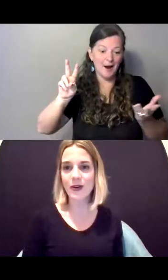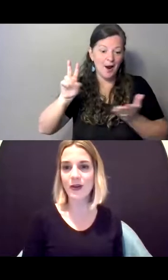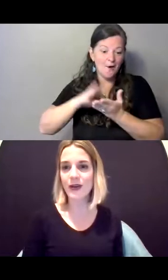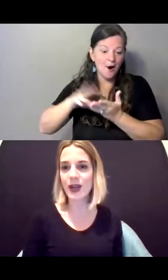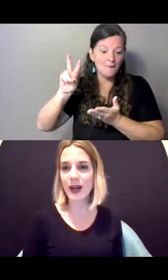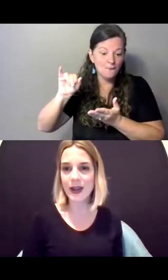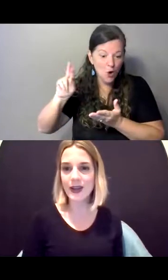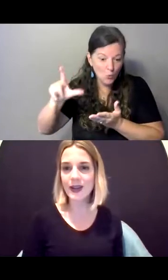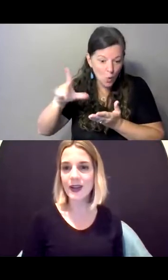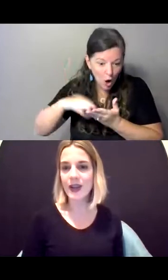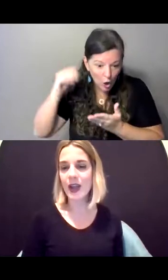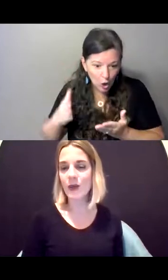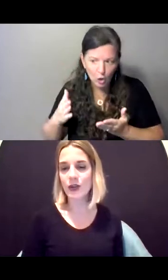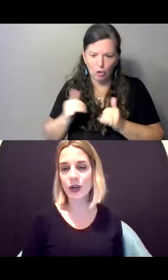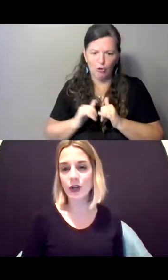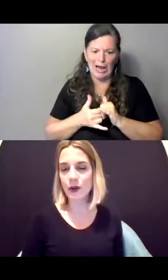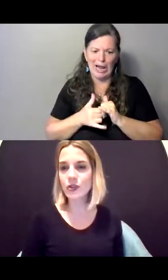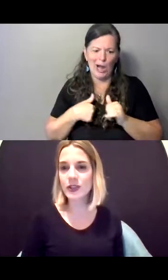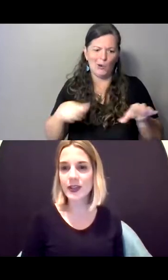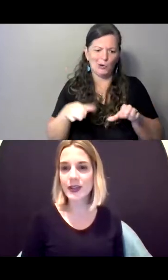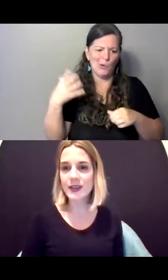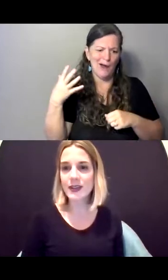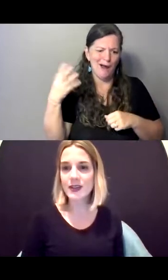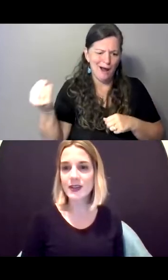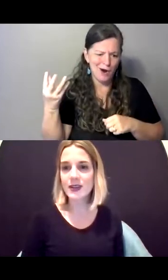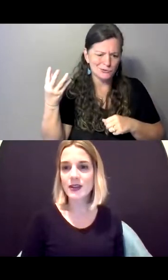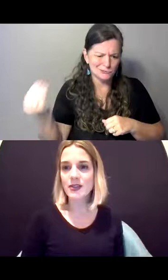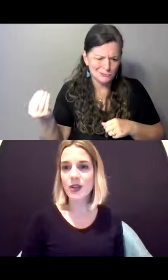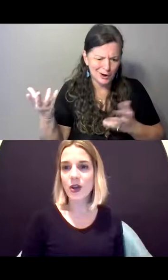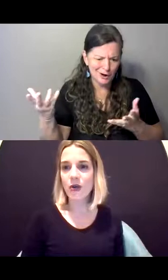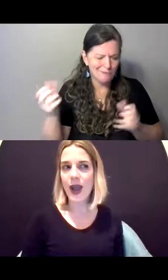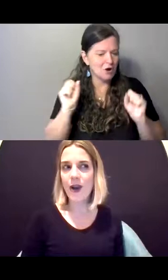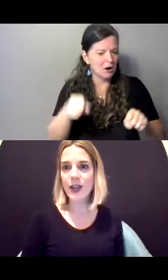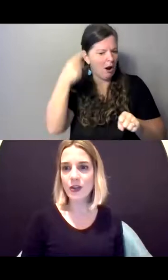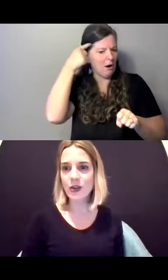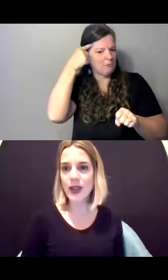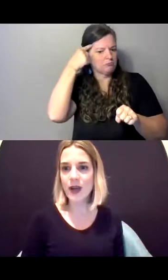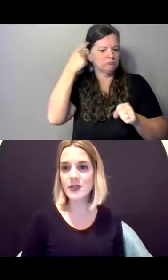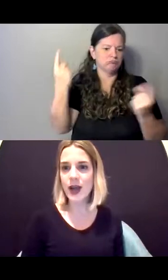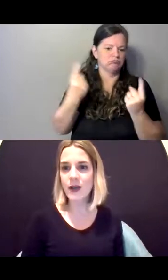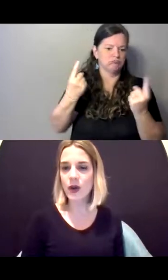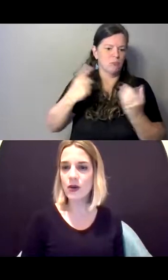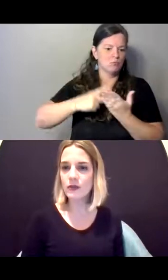we're all online and we're learning virtually. So, how can you do that outside? Well,